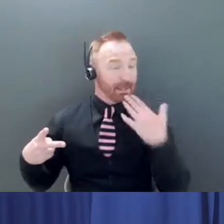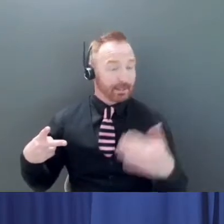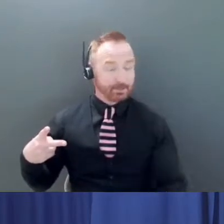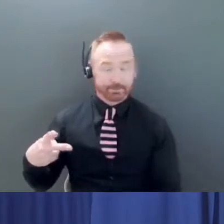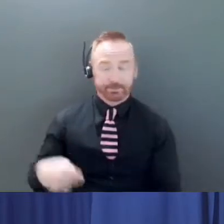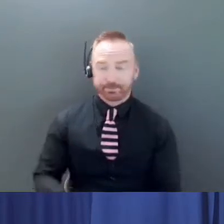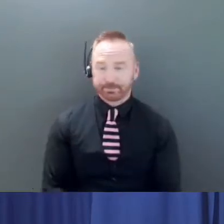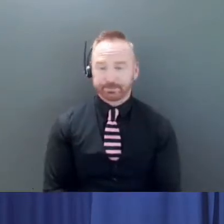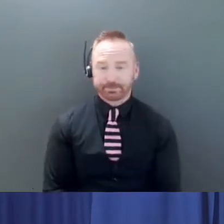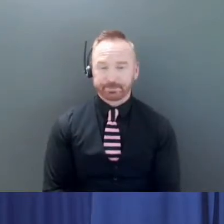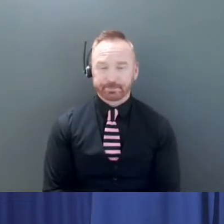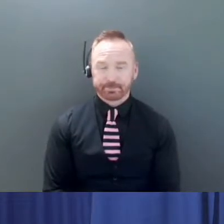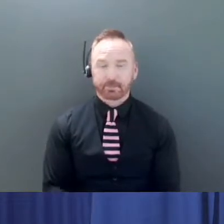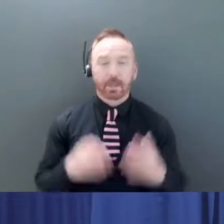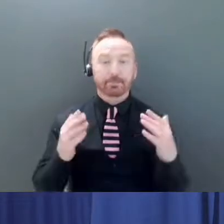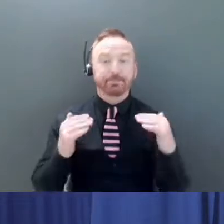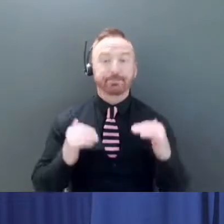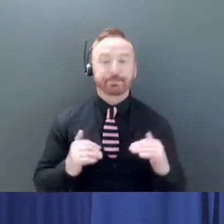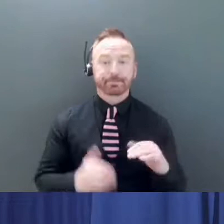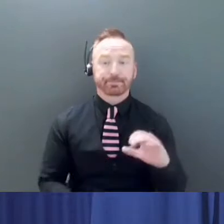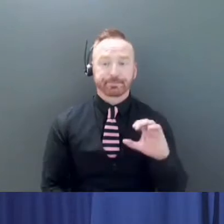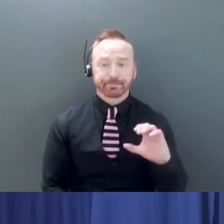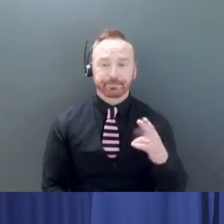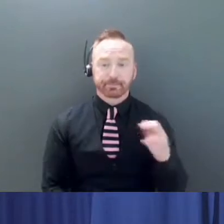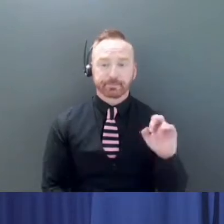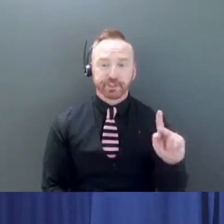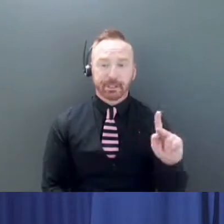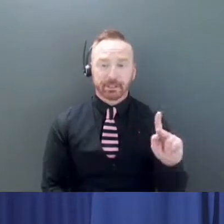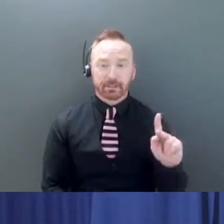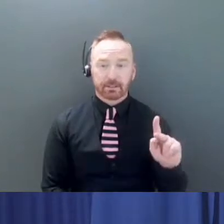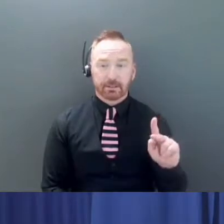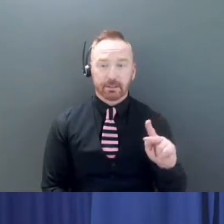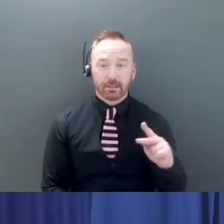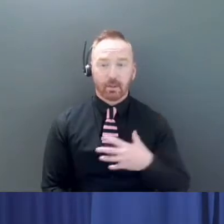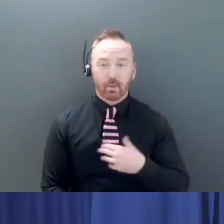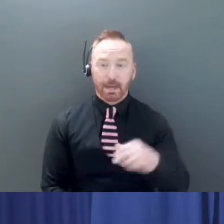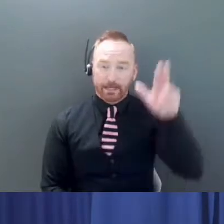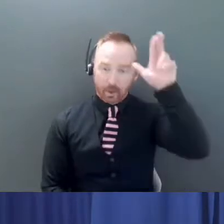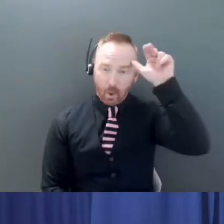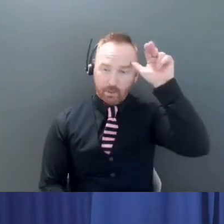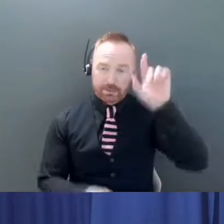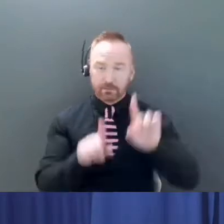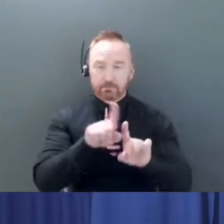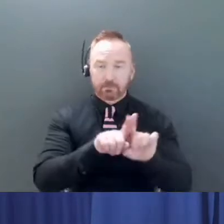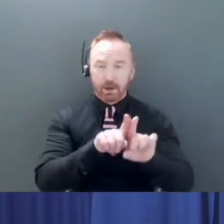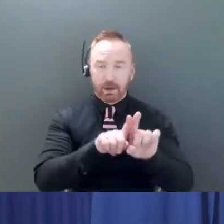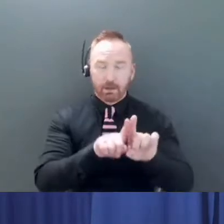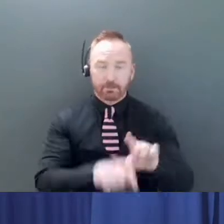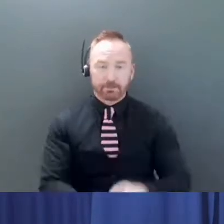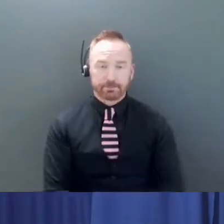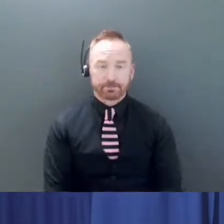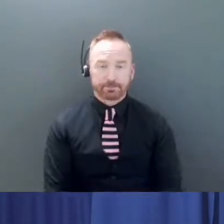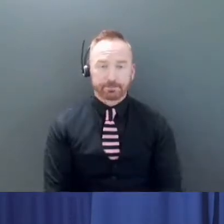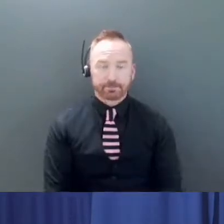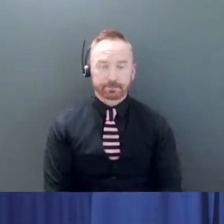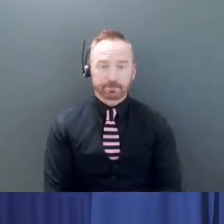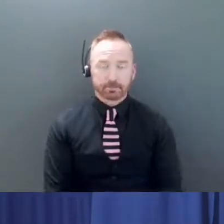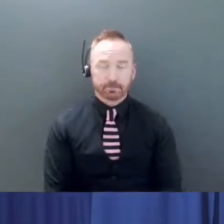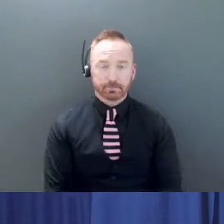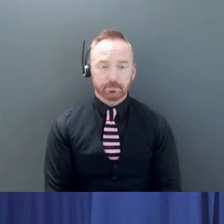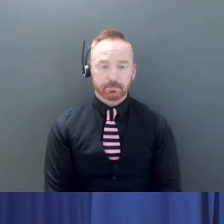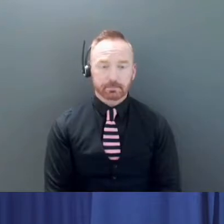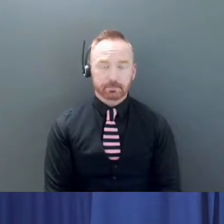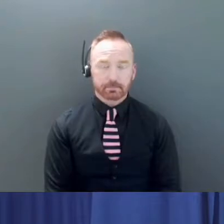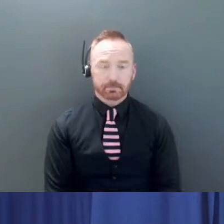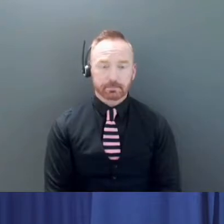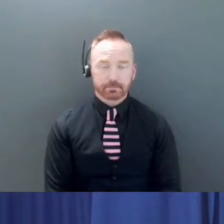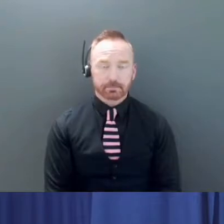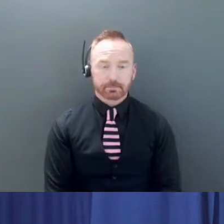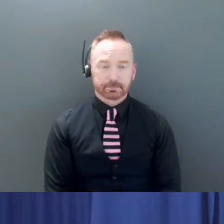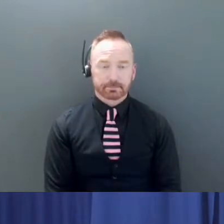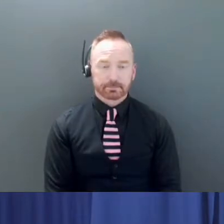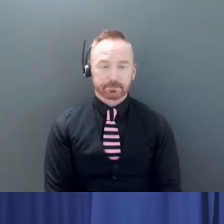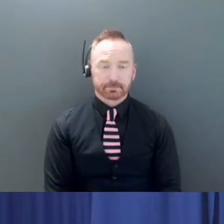Whitehorse star.